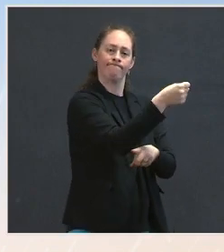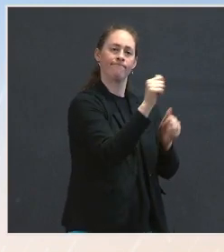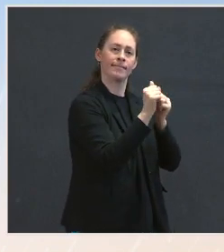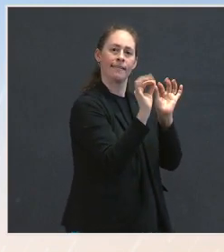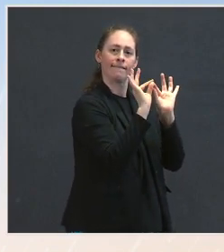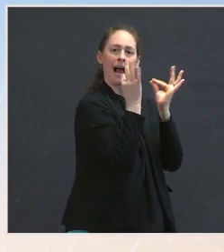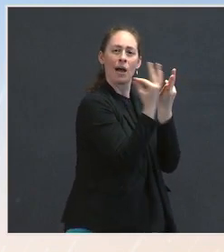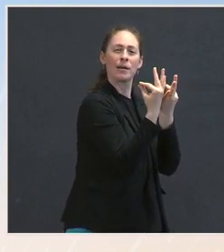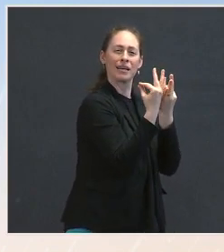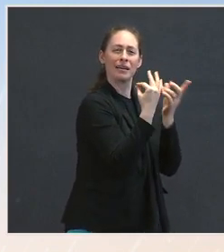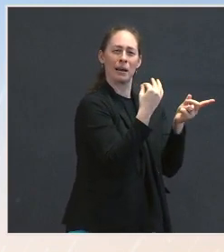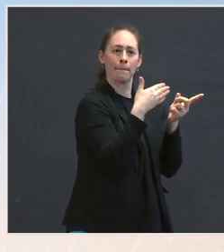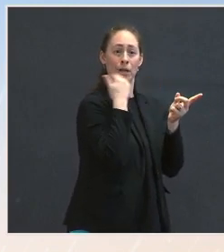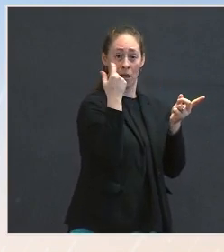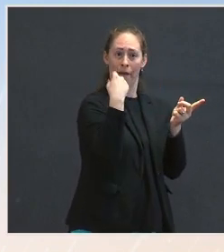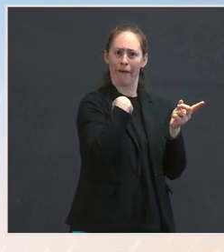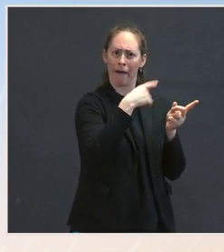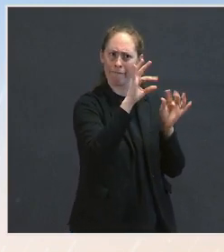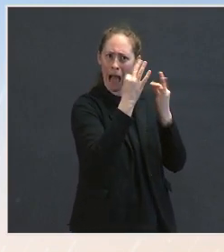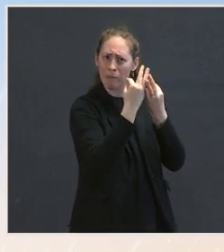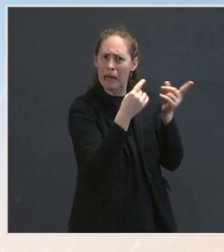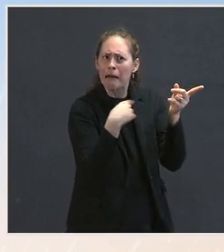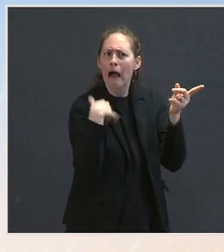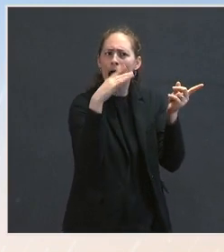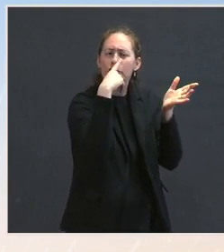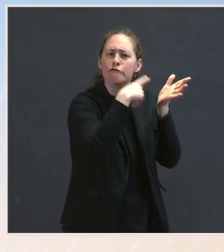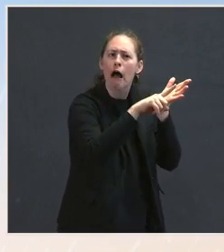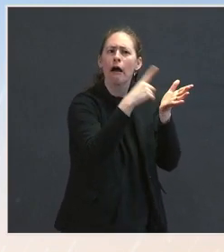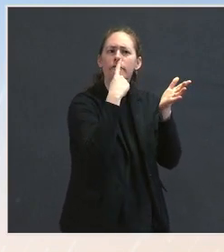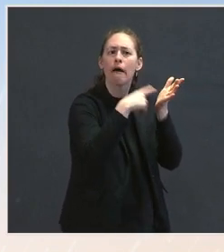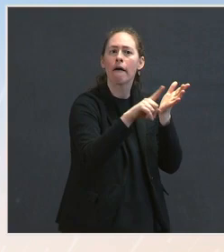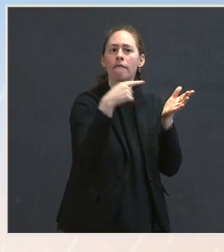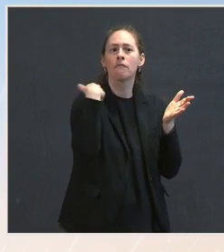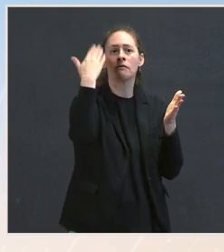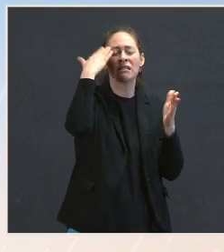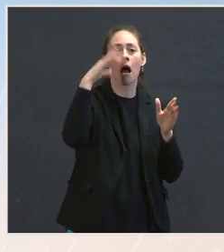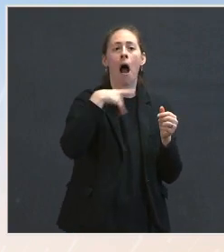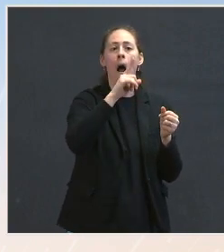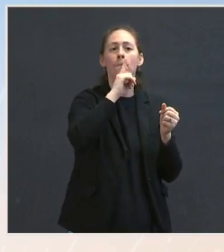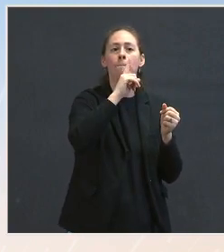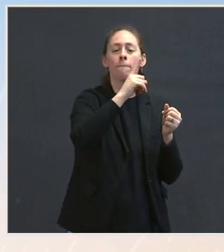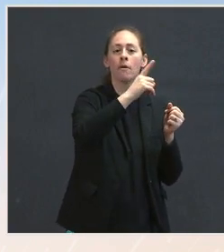where kids have then been trafficked. That is not a good option, in our view. Our best option, in our view,